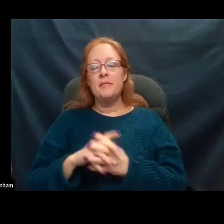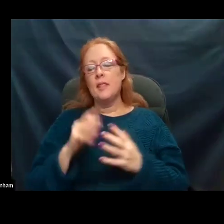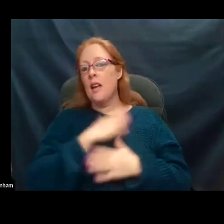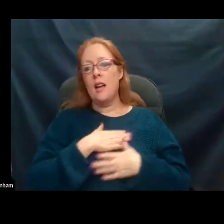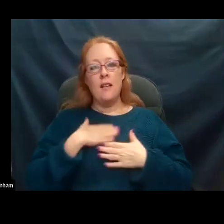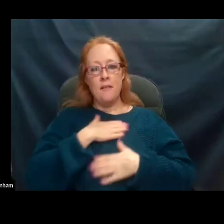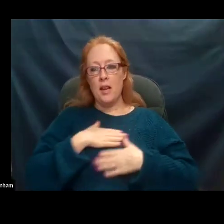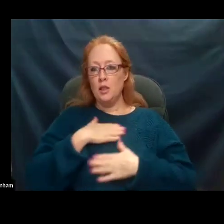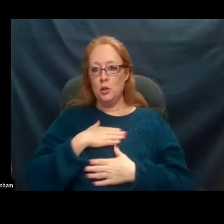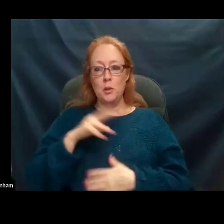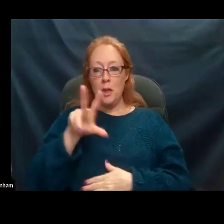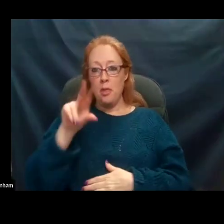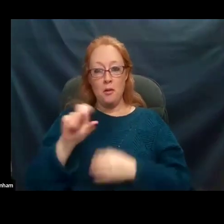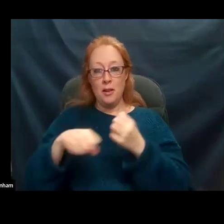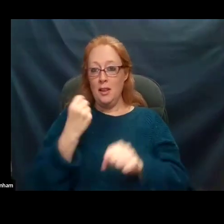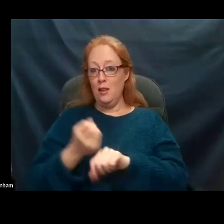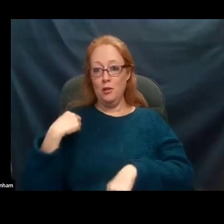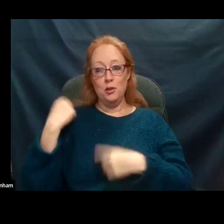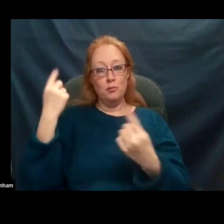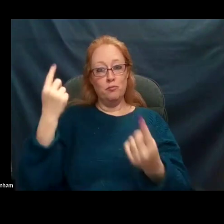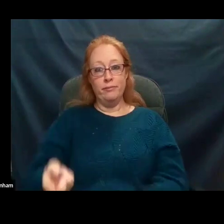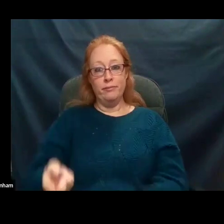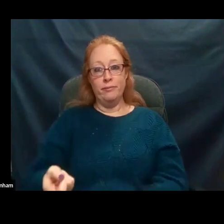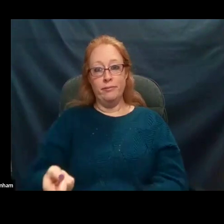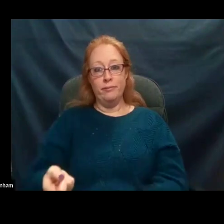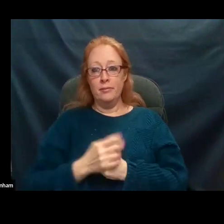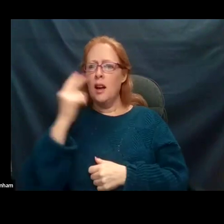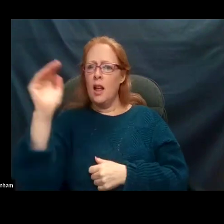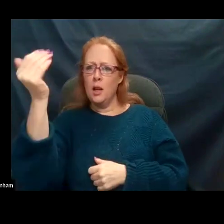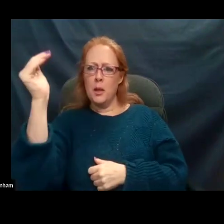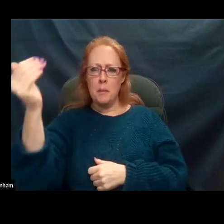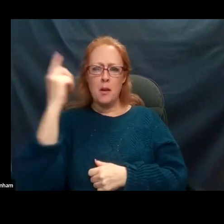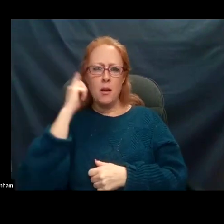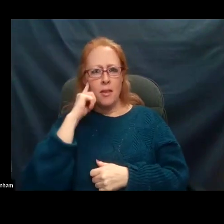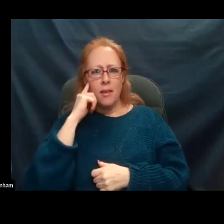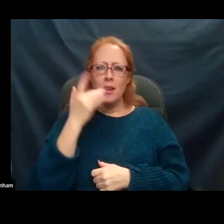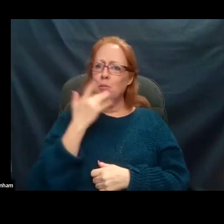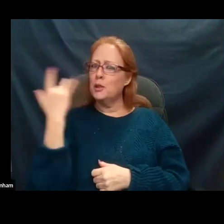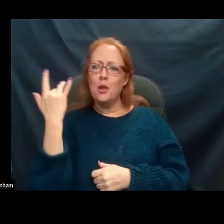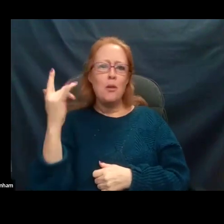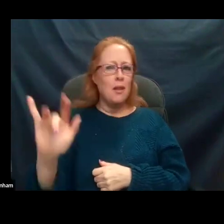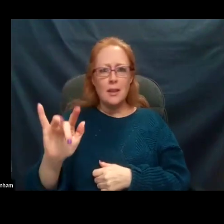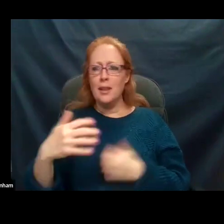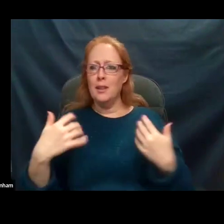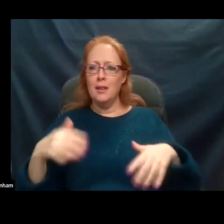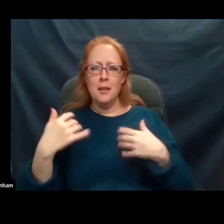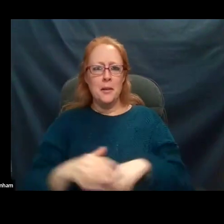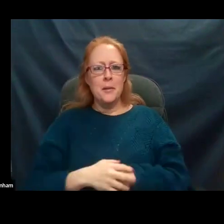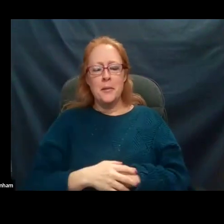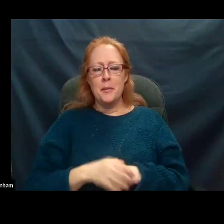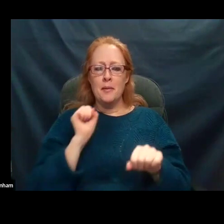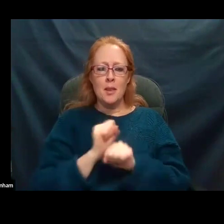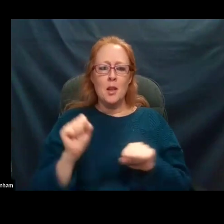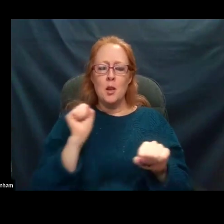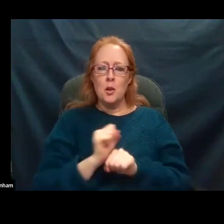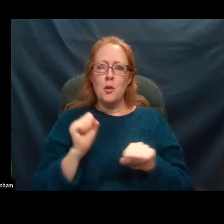Very powerful group as we come together.